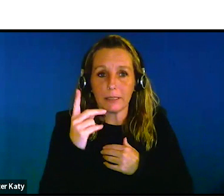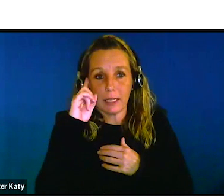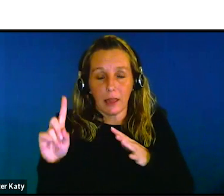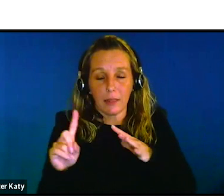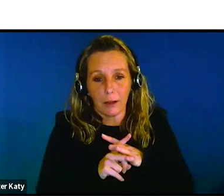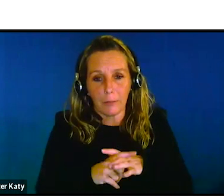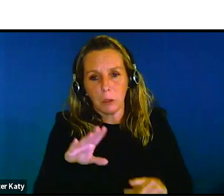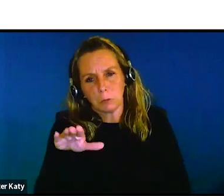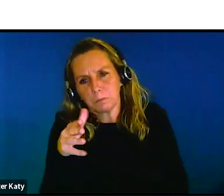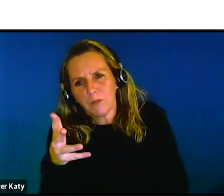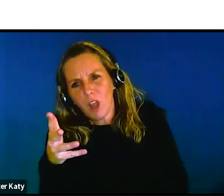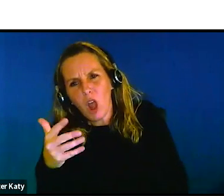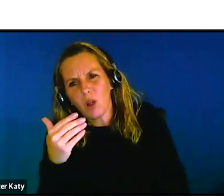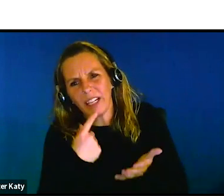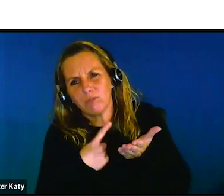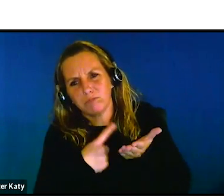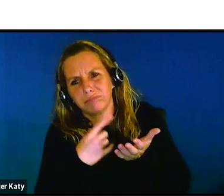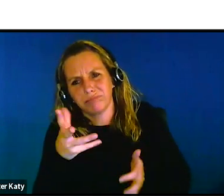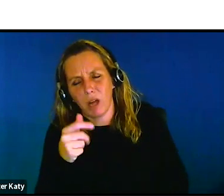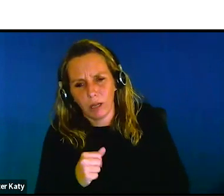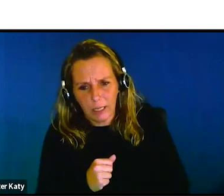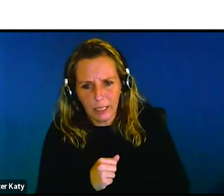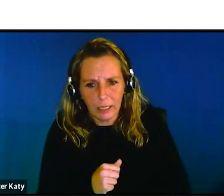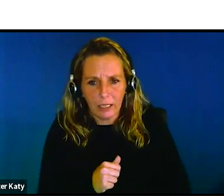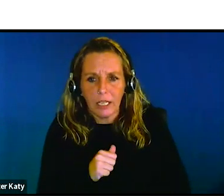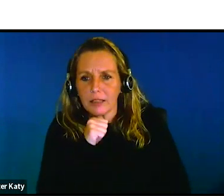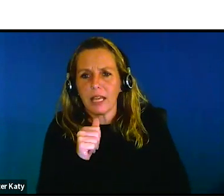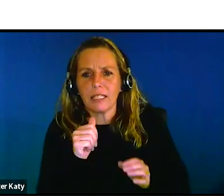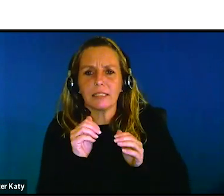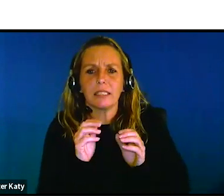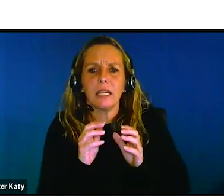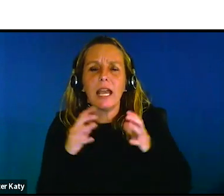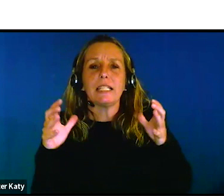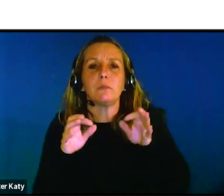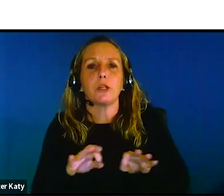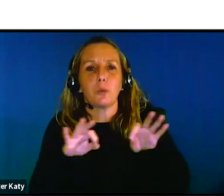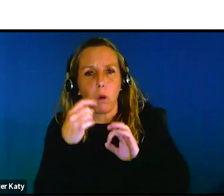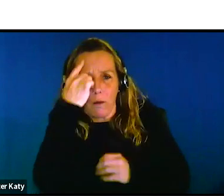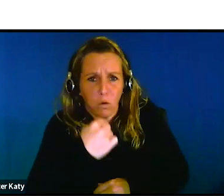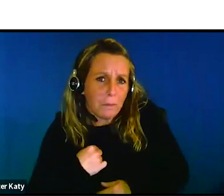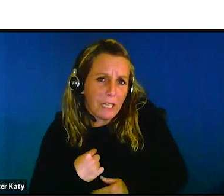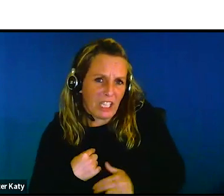we've already had that conversation, so that's not as important to me. I'll give that a three. But if that's something that you haven't had